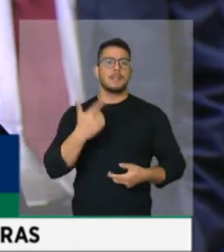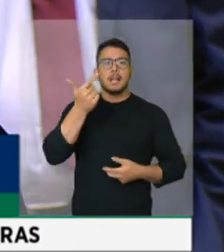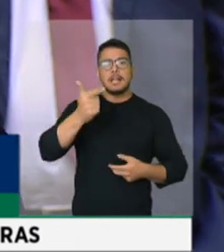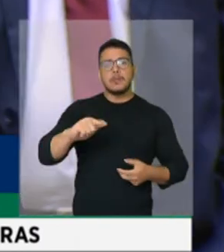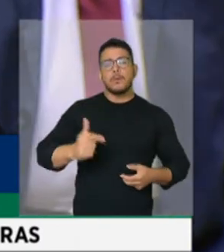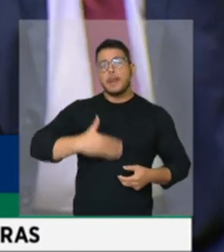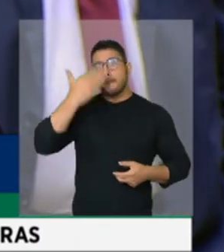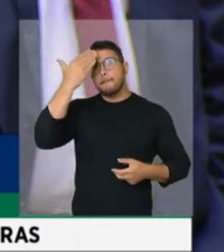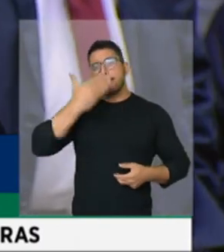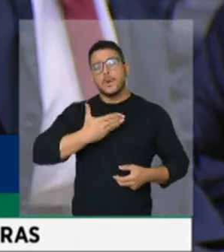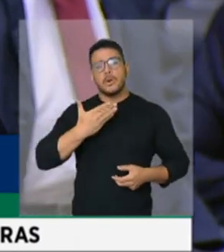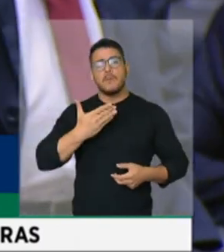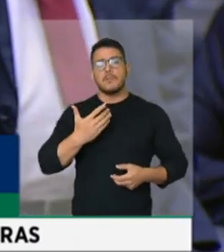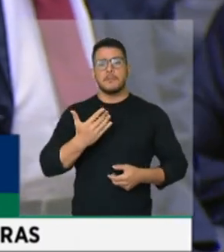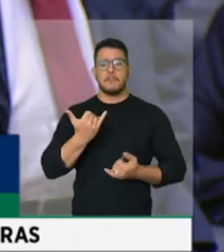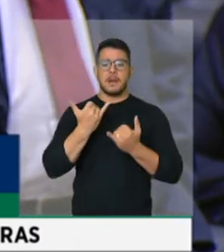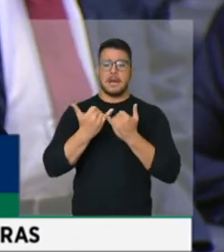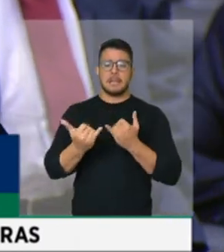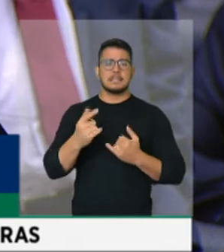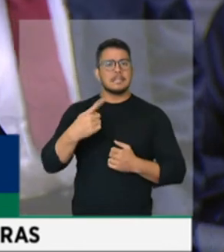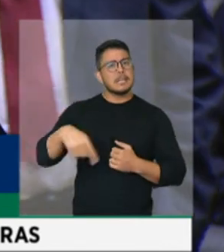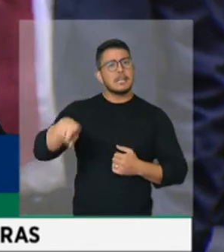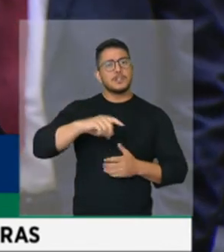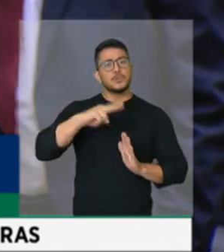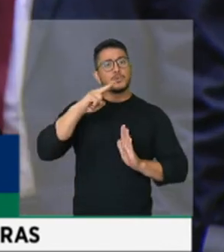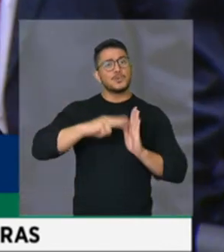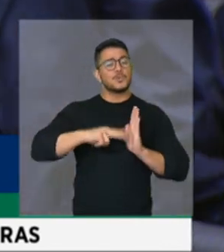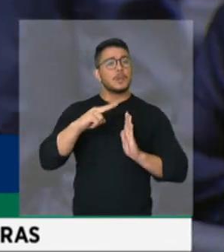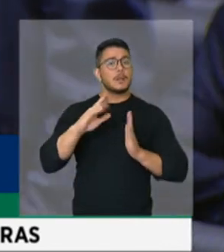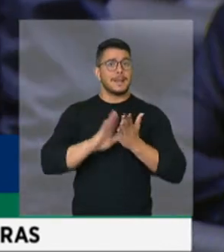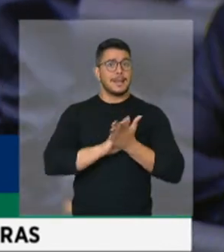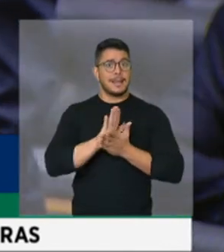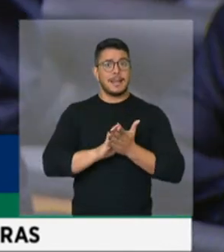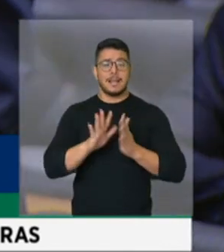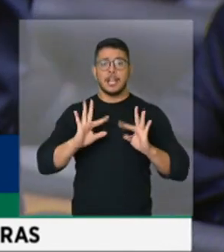COMPROVAÇÃO, SEM SEQUER LEITURA DO RELATÓRIO. TODAS AS ALTERAÇÕES QUE FORAM FEITAS POR ESSE RELATOR